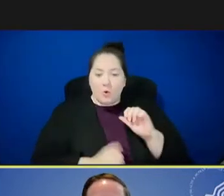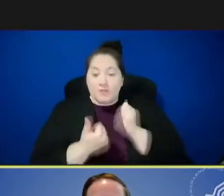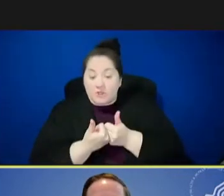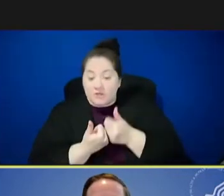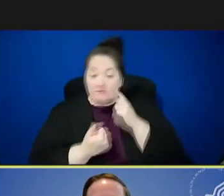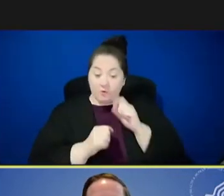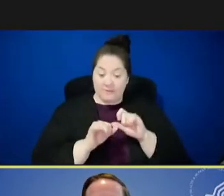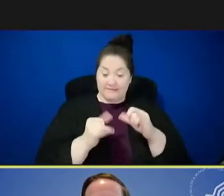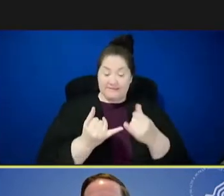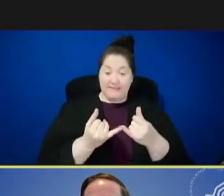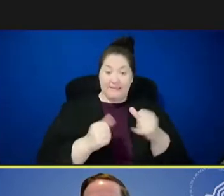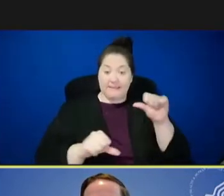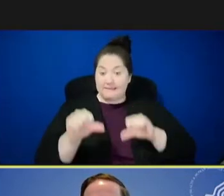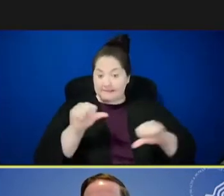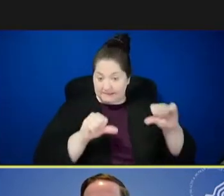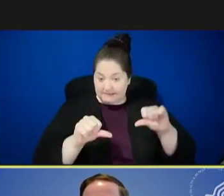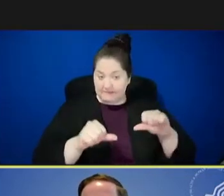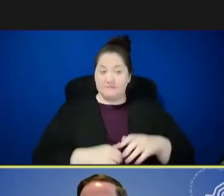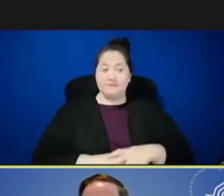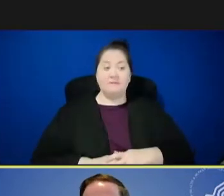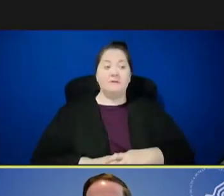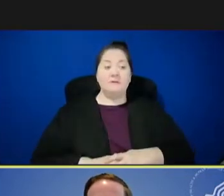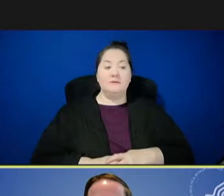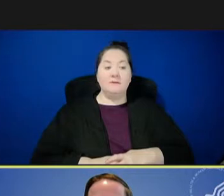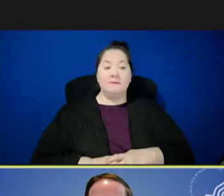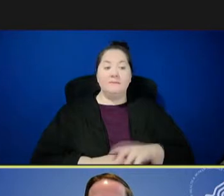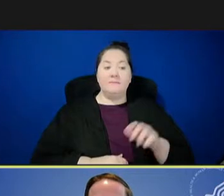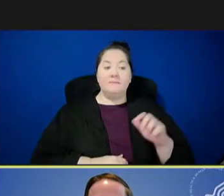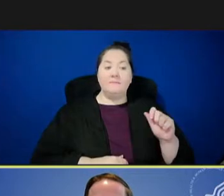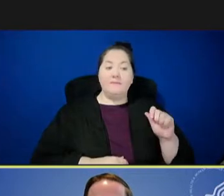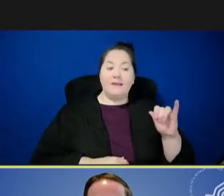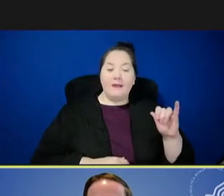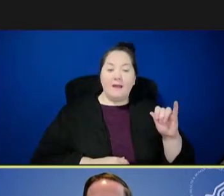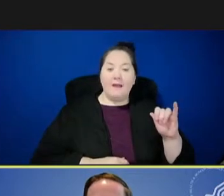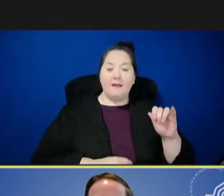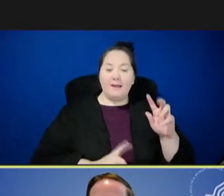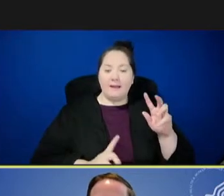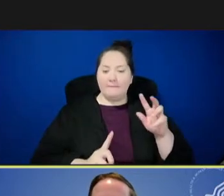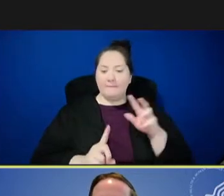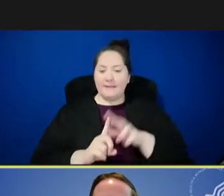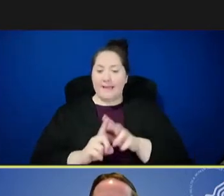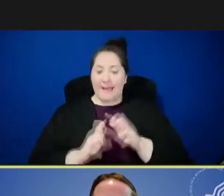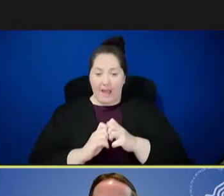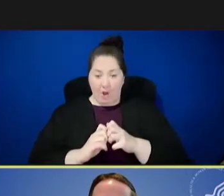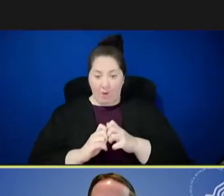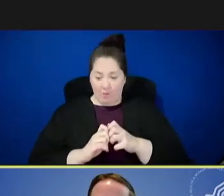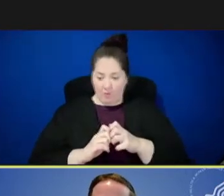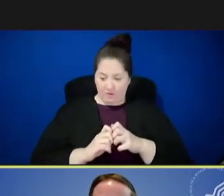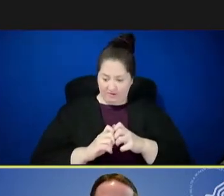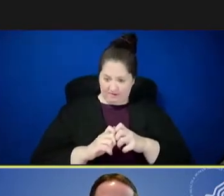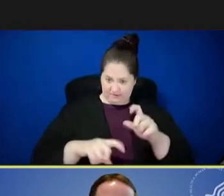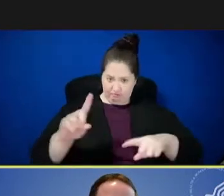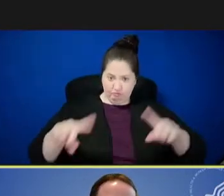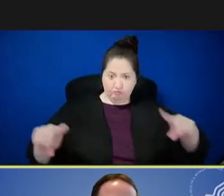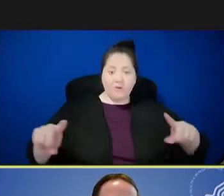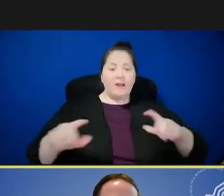I'd like to say AI applications are differentiated by how you're using them, the application,